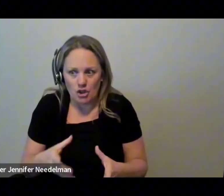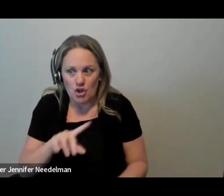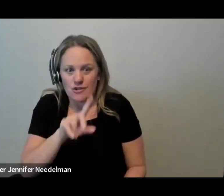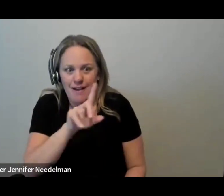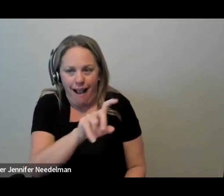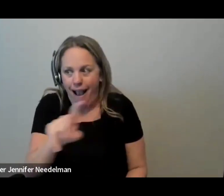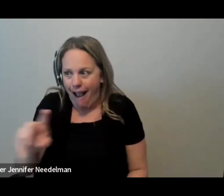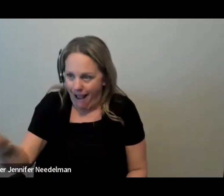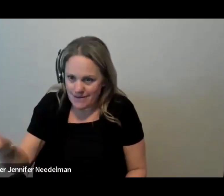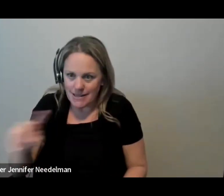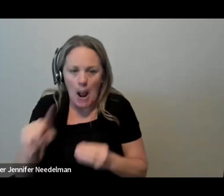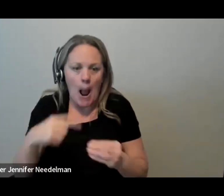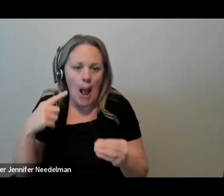by Shyanne and her team.